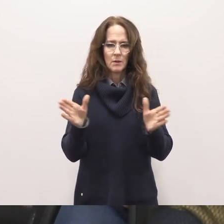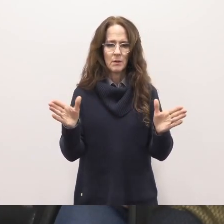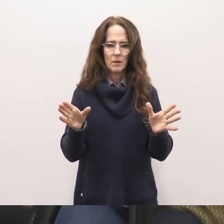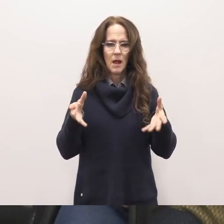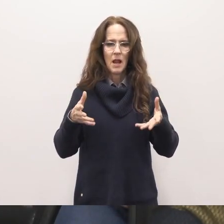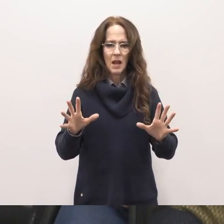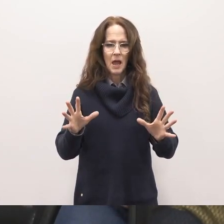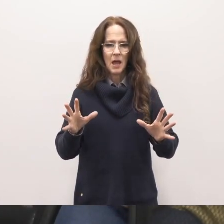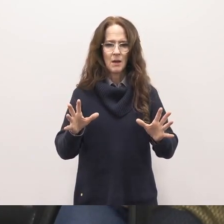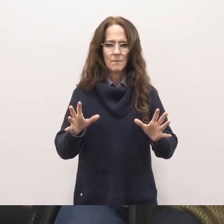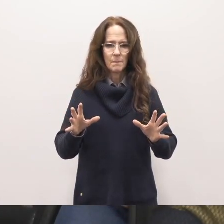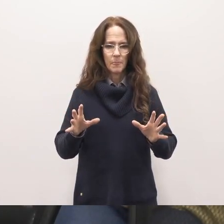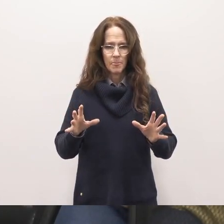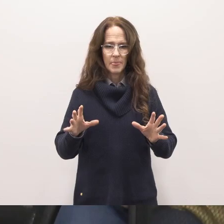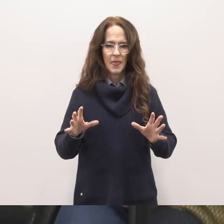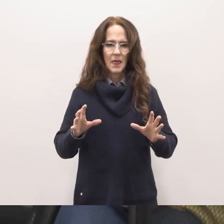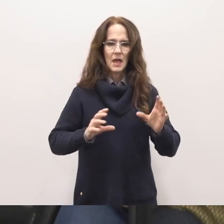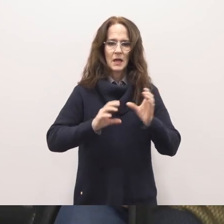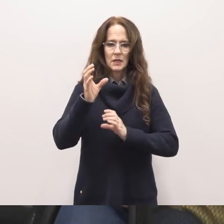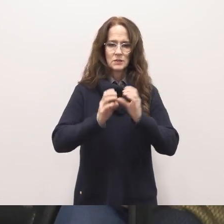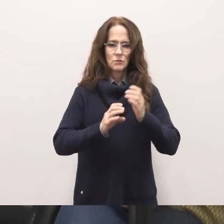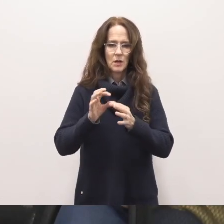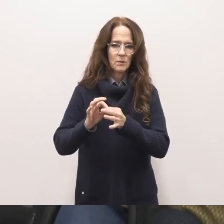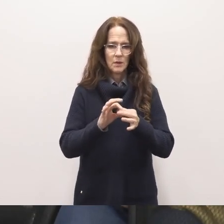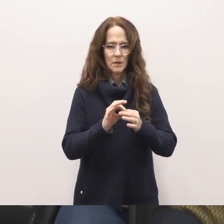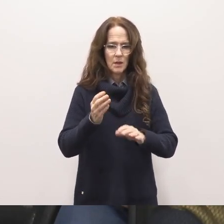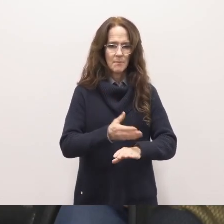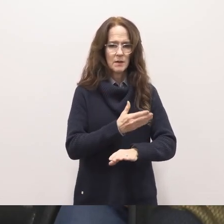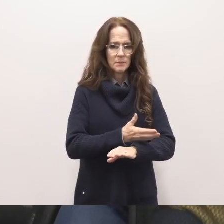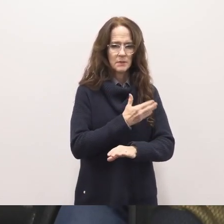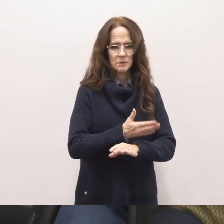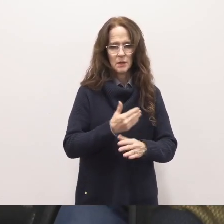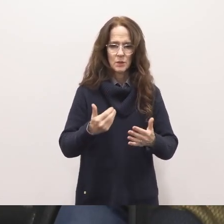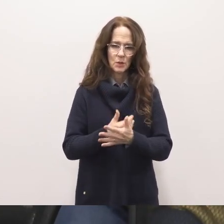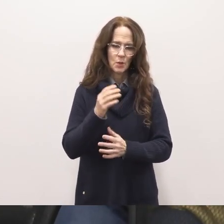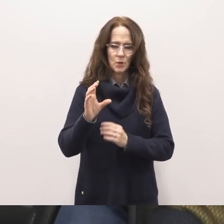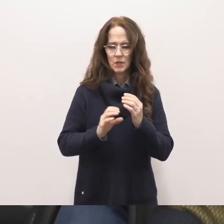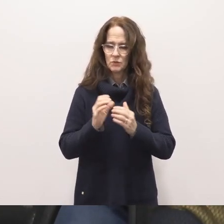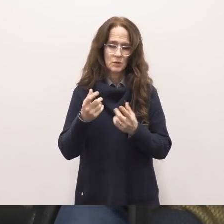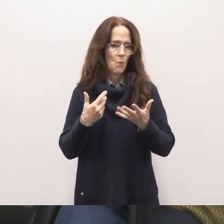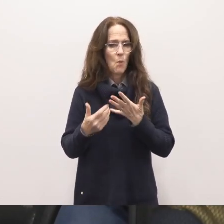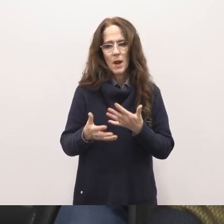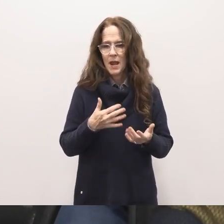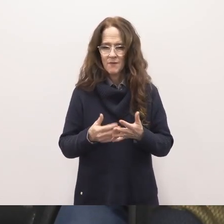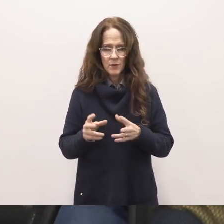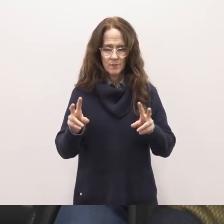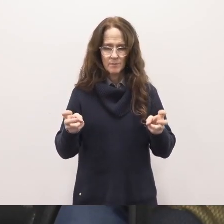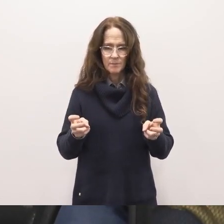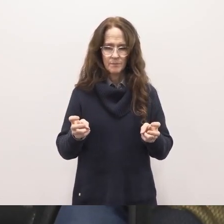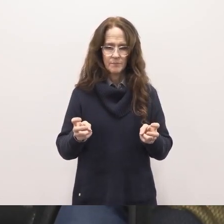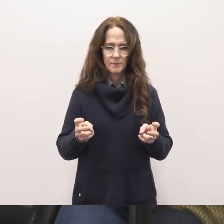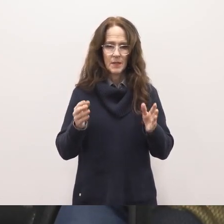as long as it's construction-related, modernization, new construction, whatever it might be, they're usually pretty broad.